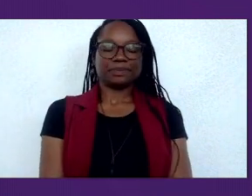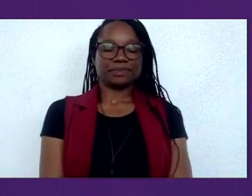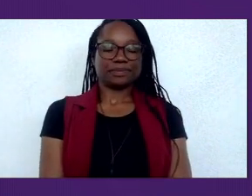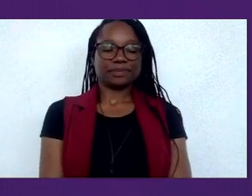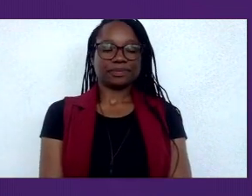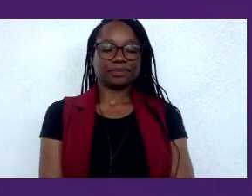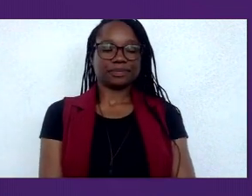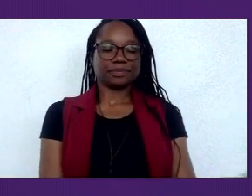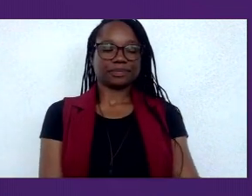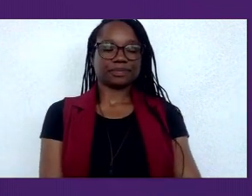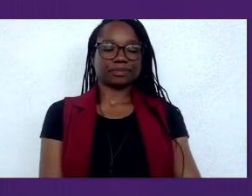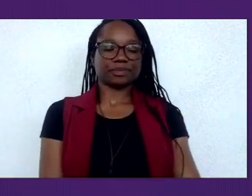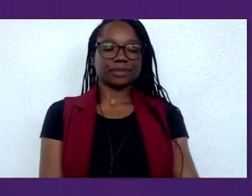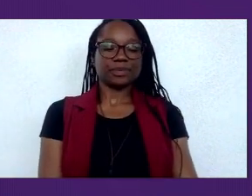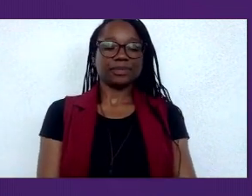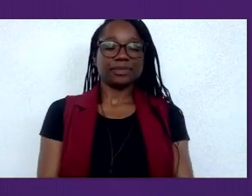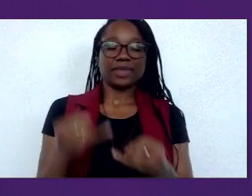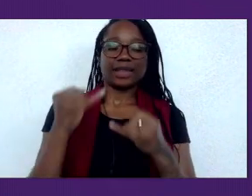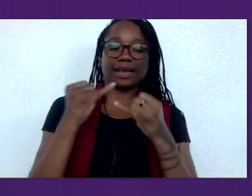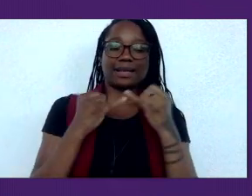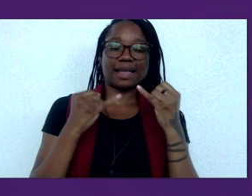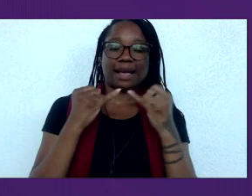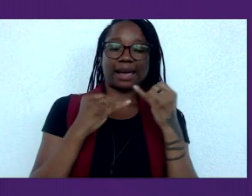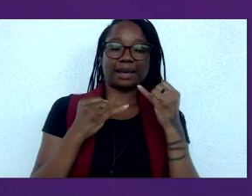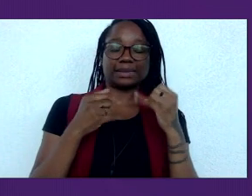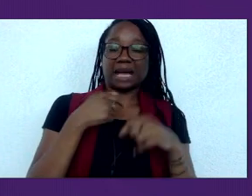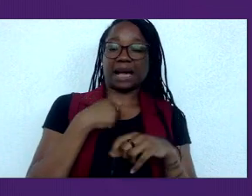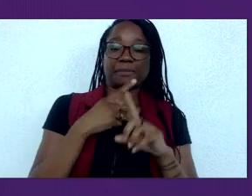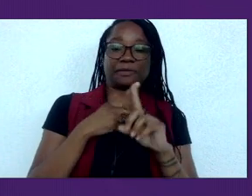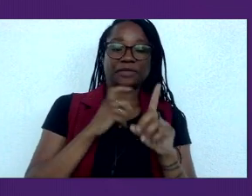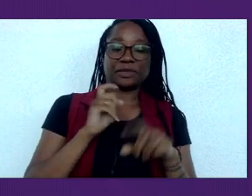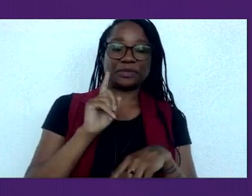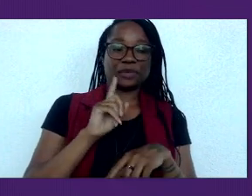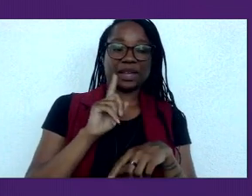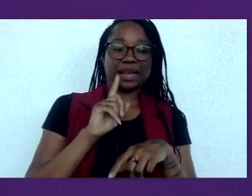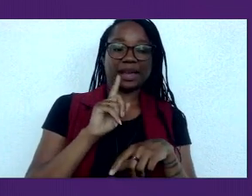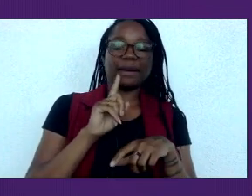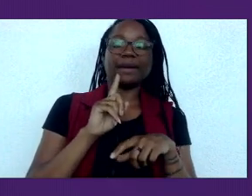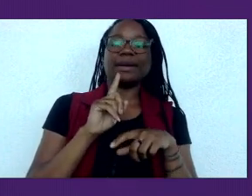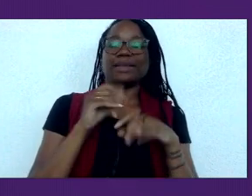And lastly, 'I am from...' and give us the hearing of the sounds and use